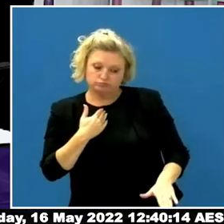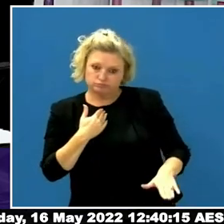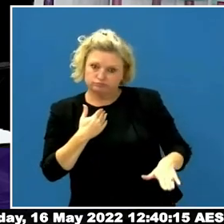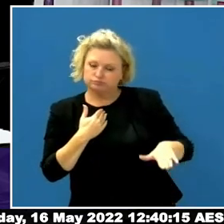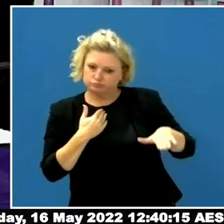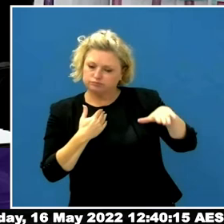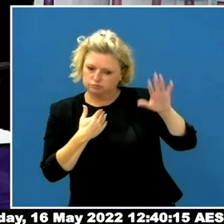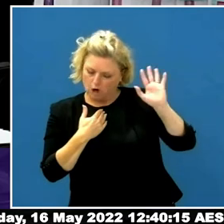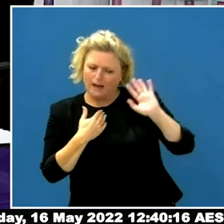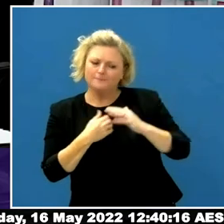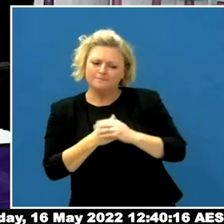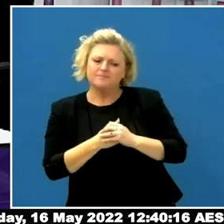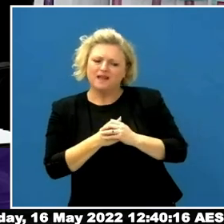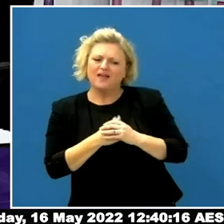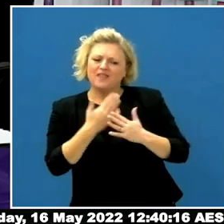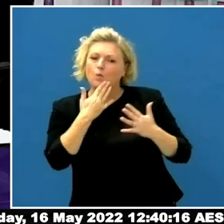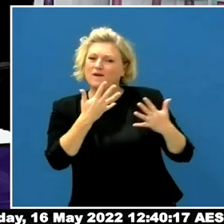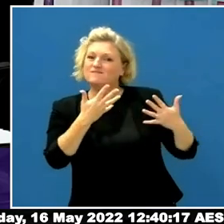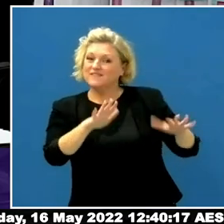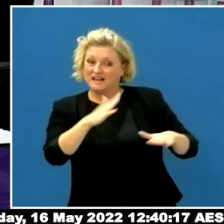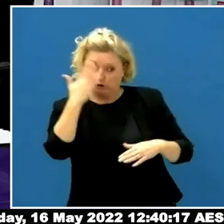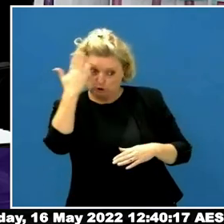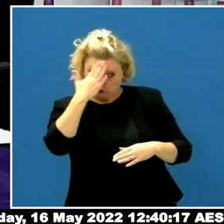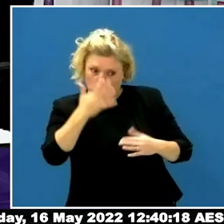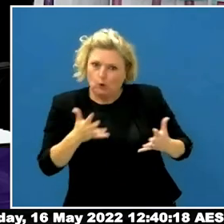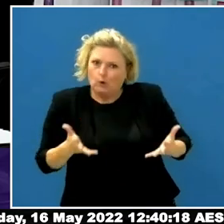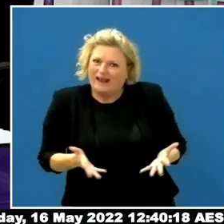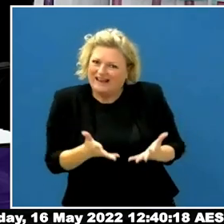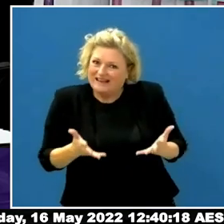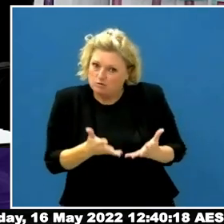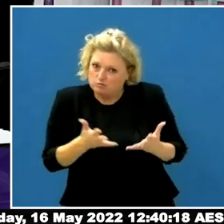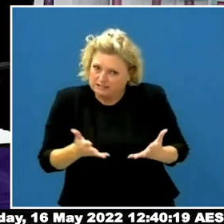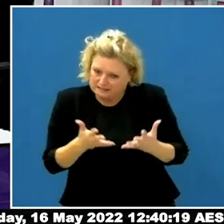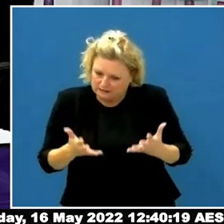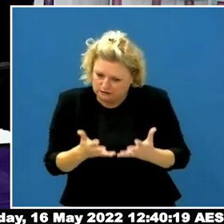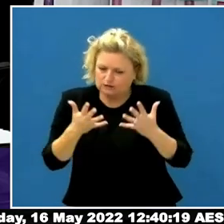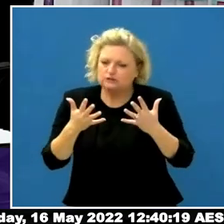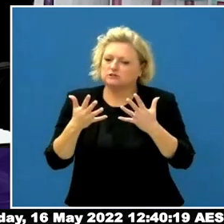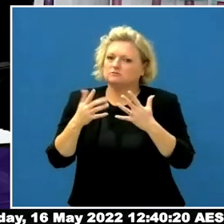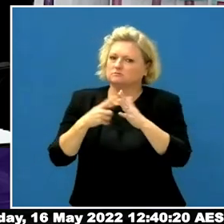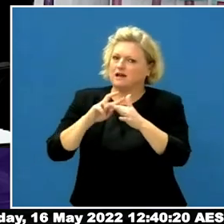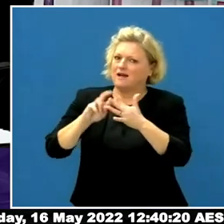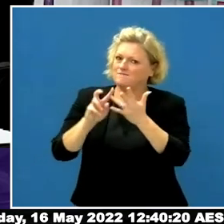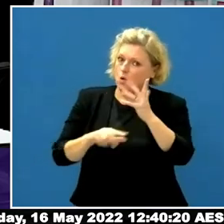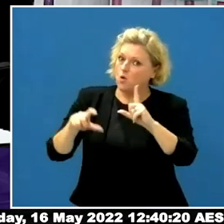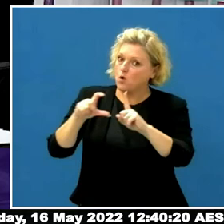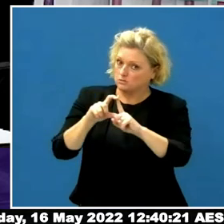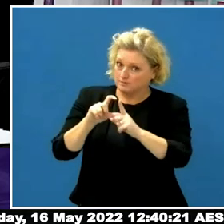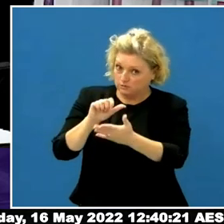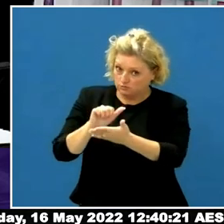Yes. CHAIR: Jason's school, I take it, is what is commonly known as a special school? SALLY: Yes.